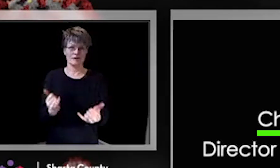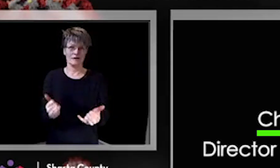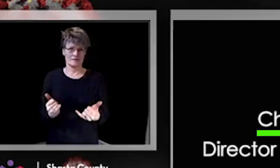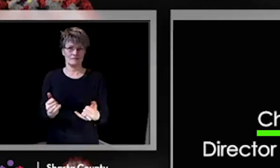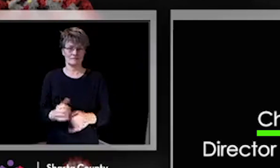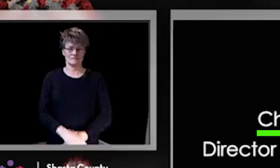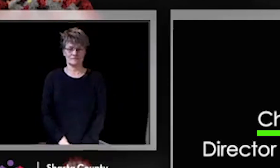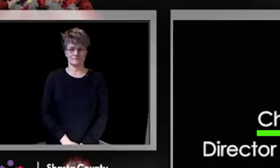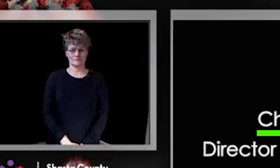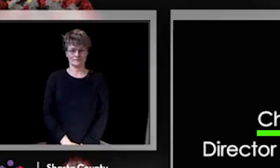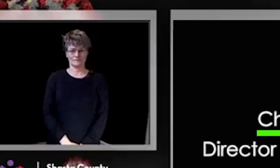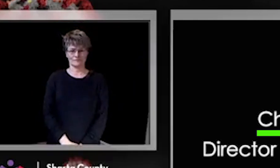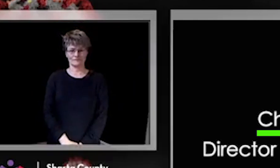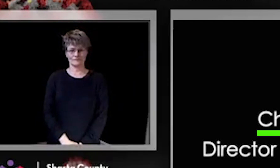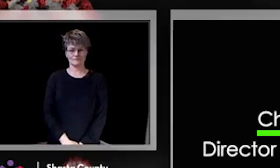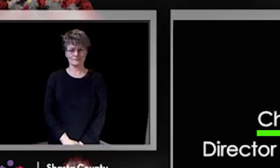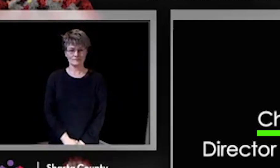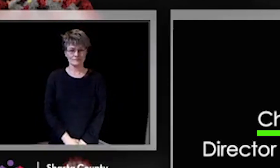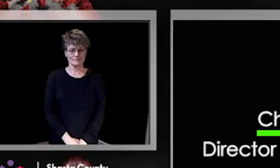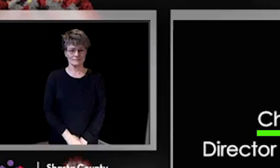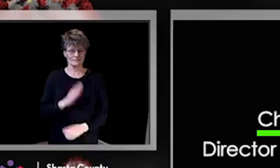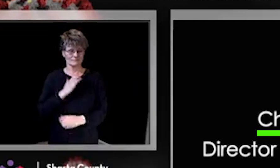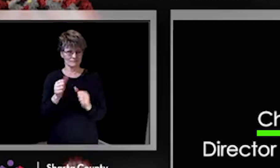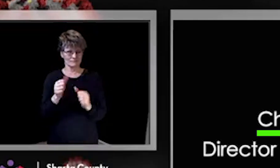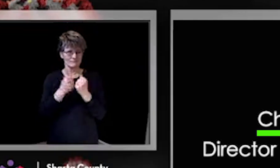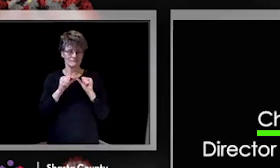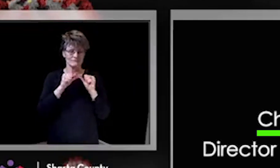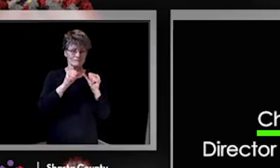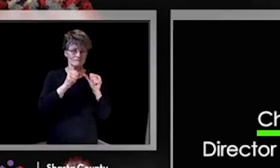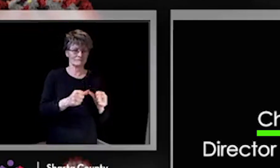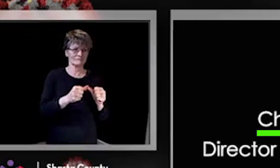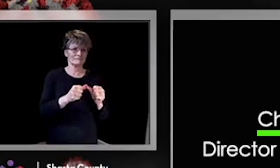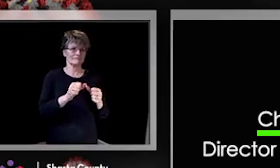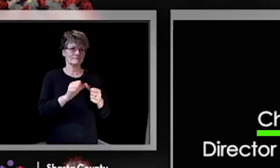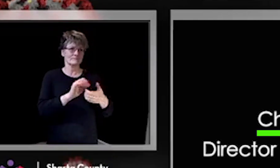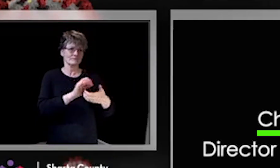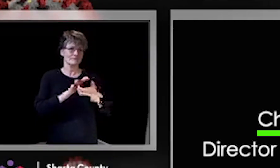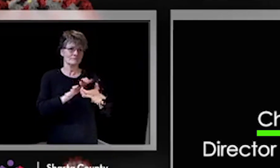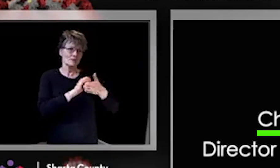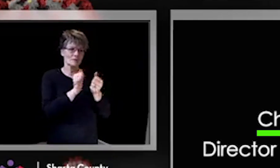working with the local hotels to shelter the vulnerable population during the COVID-19